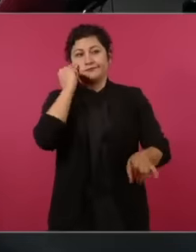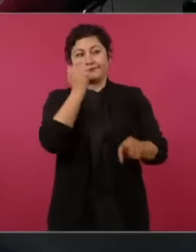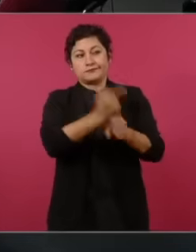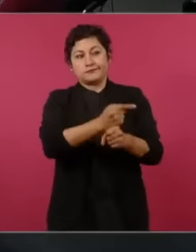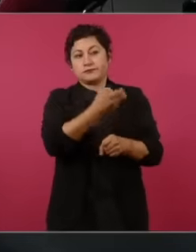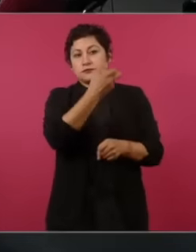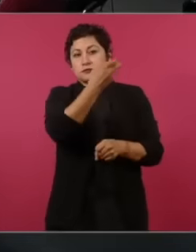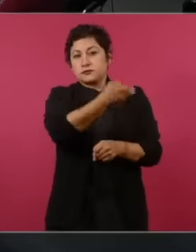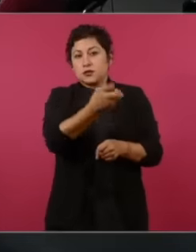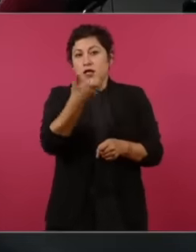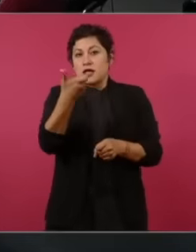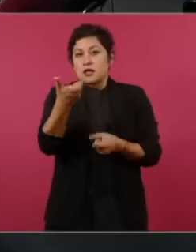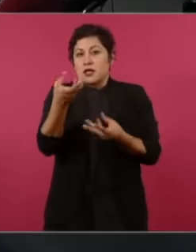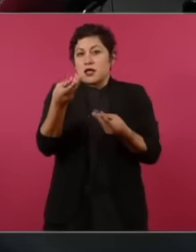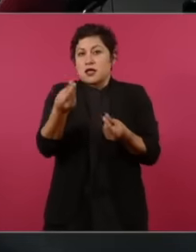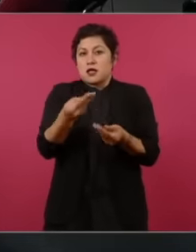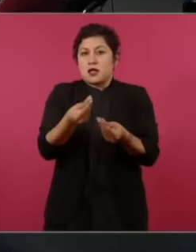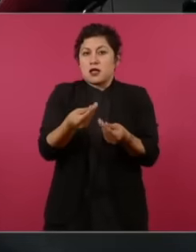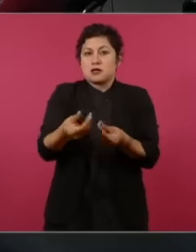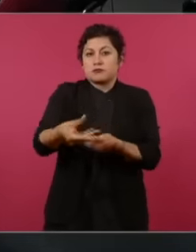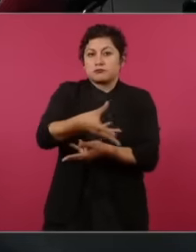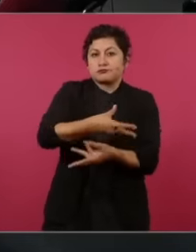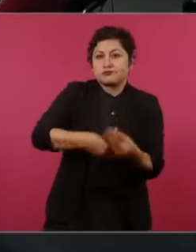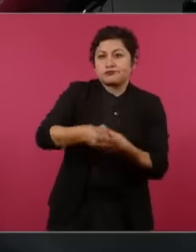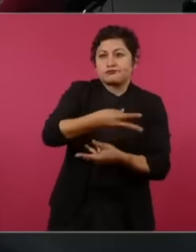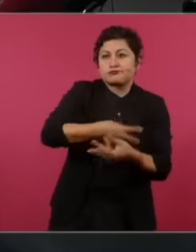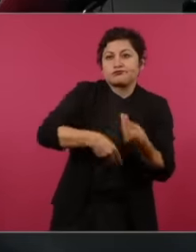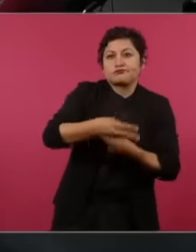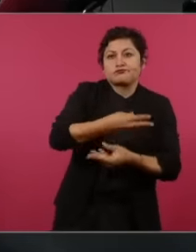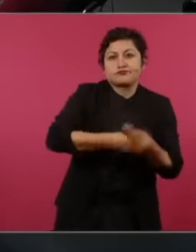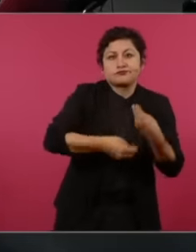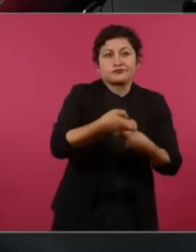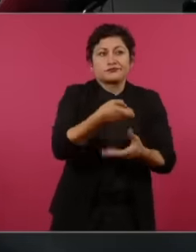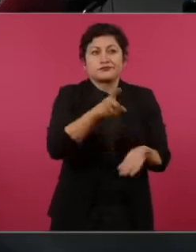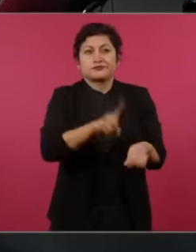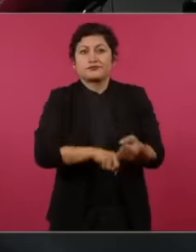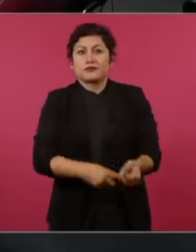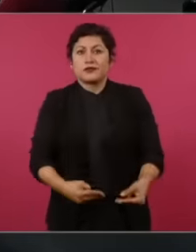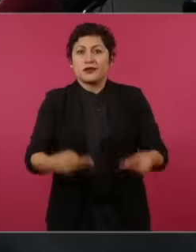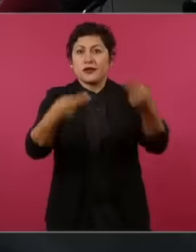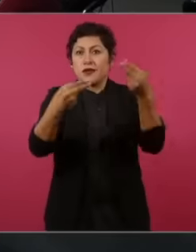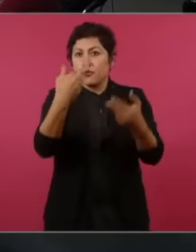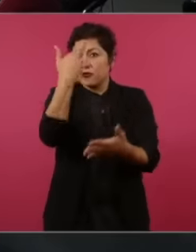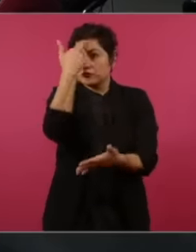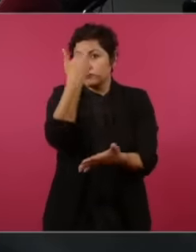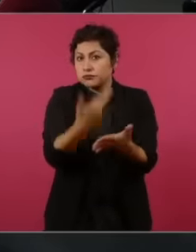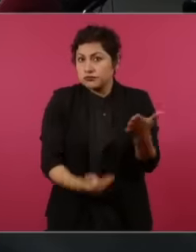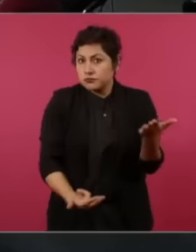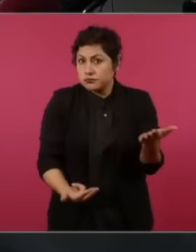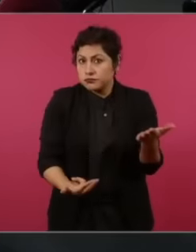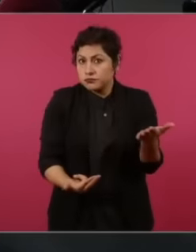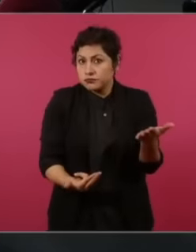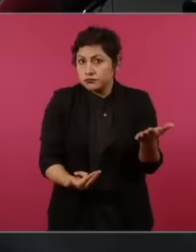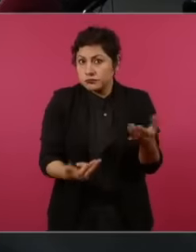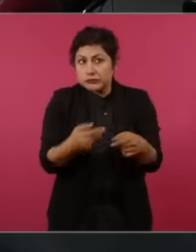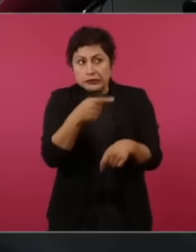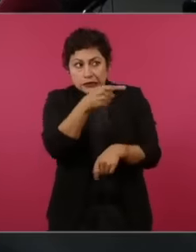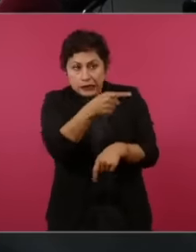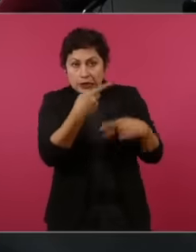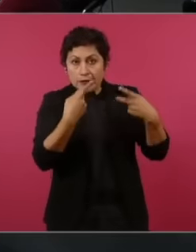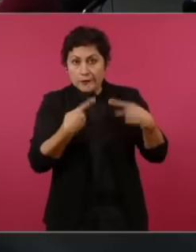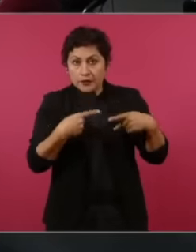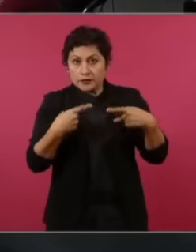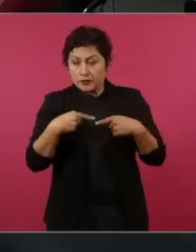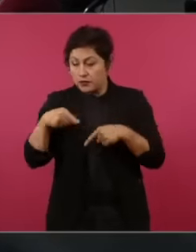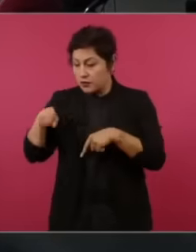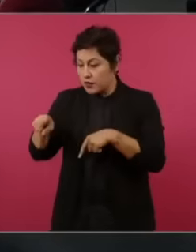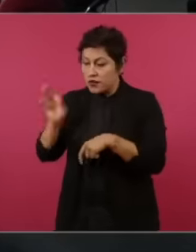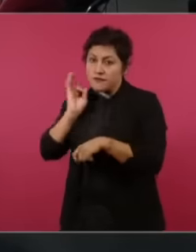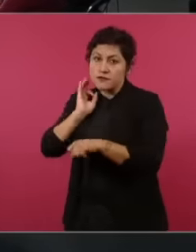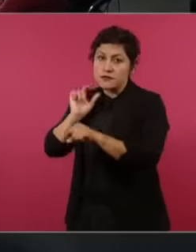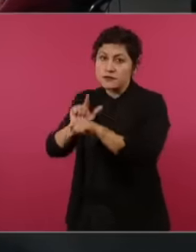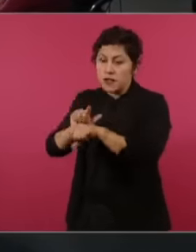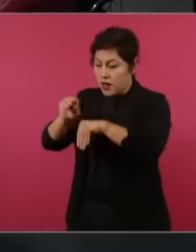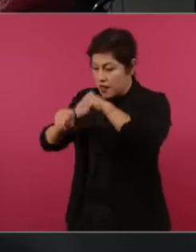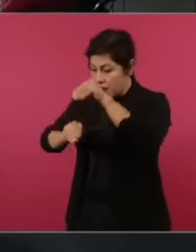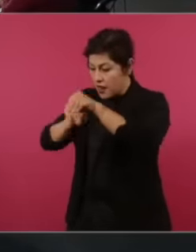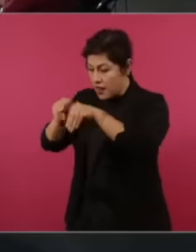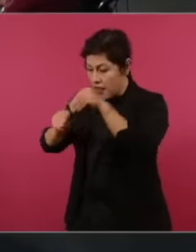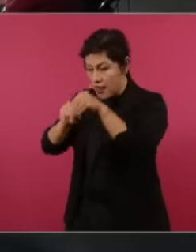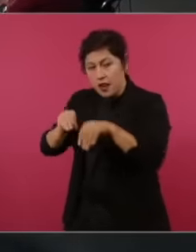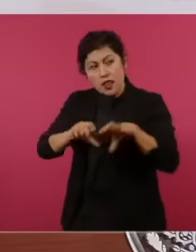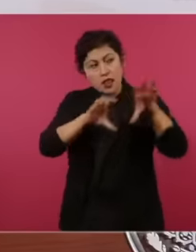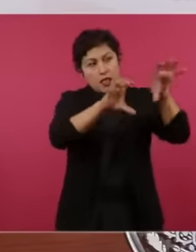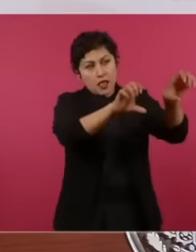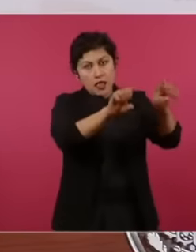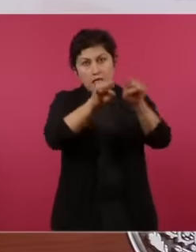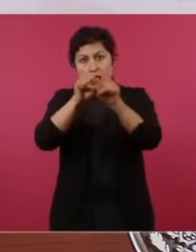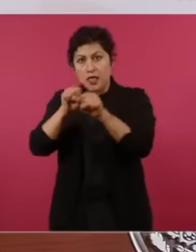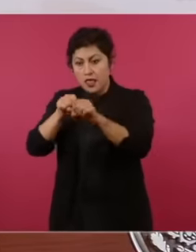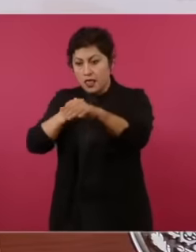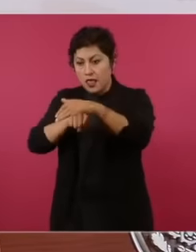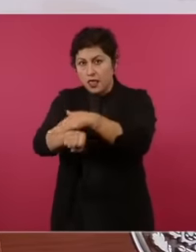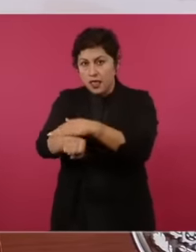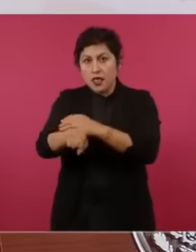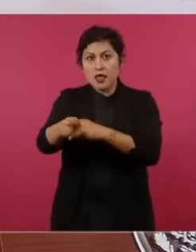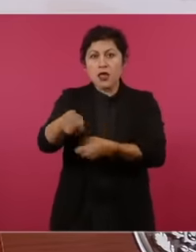involved in illicit businesses and leave ns it should even be prohibited that